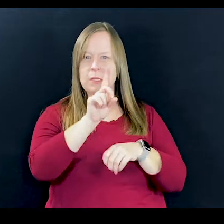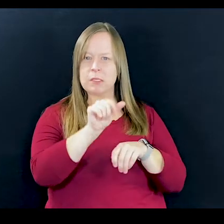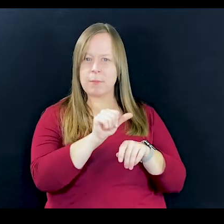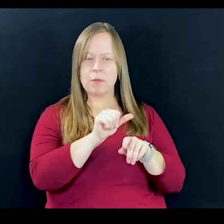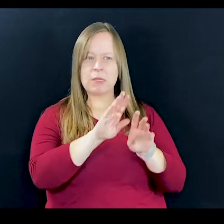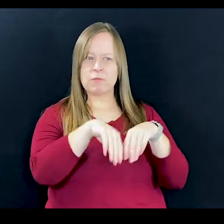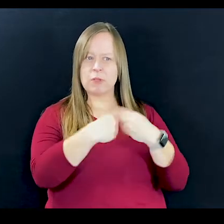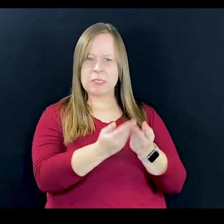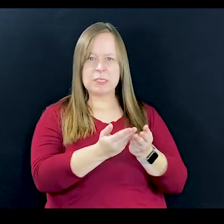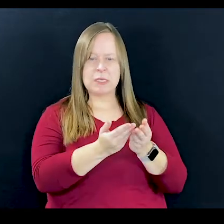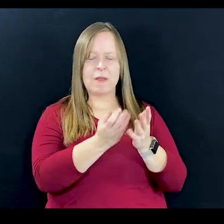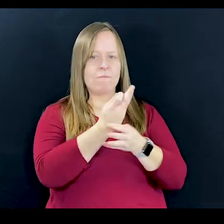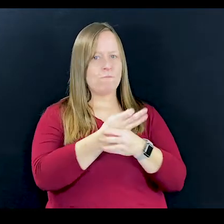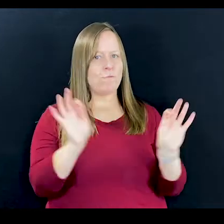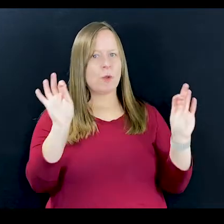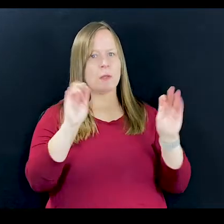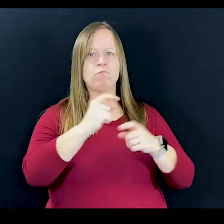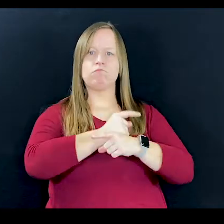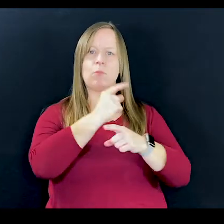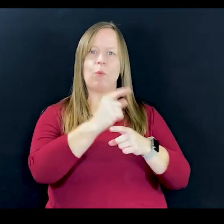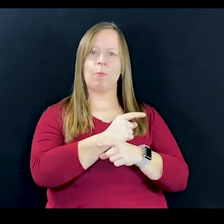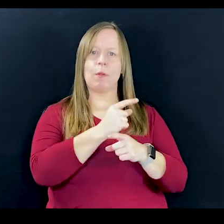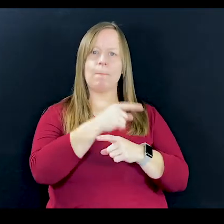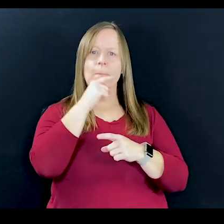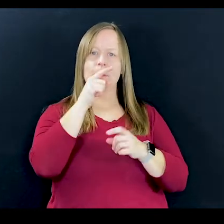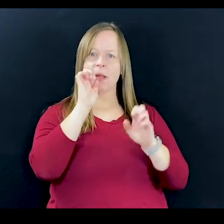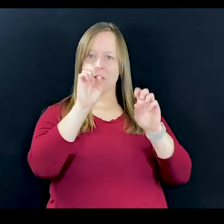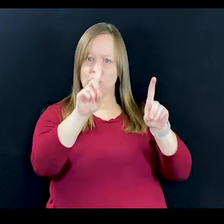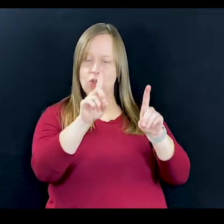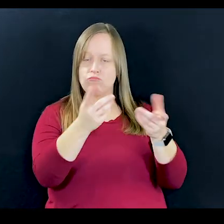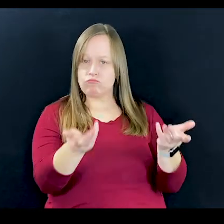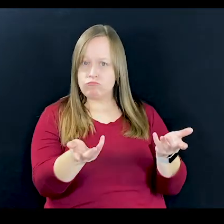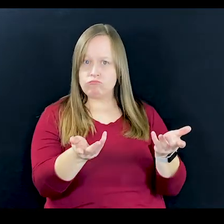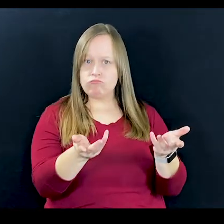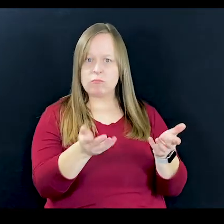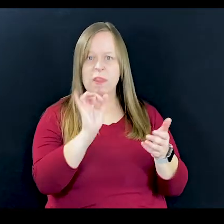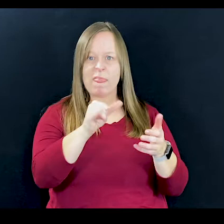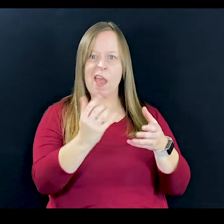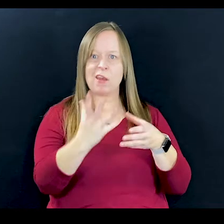disabilities receive a free and appropriate public education ,and that